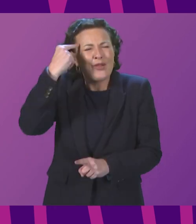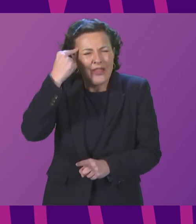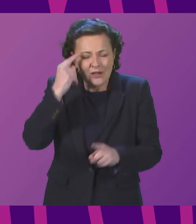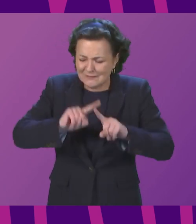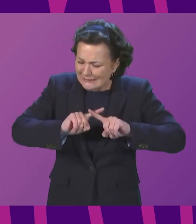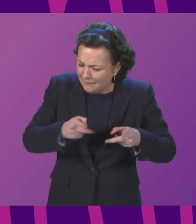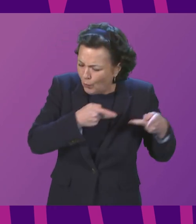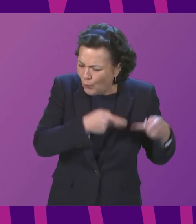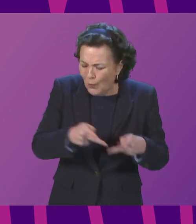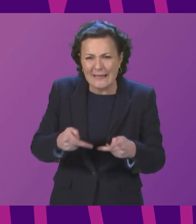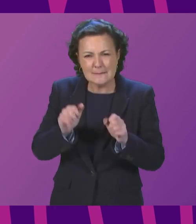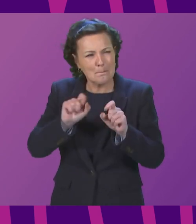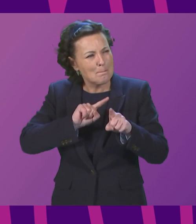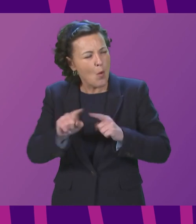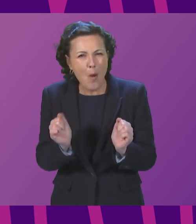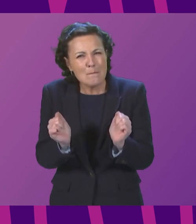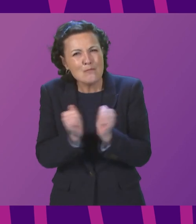more sustainable and less restrictive.